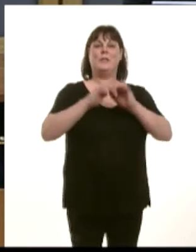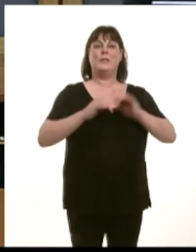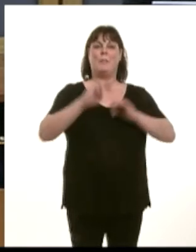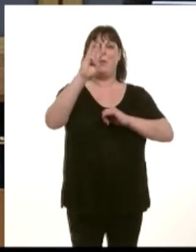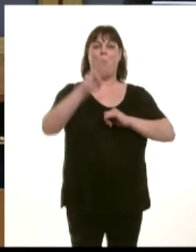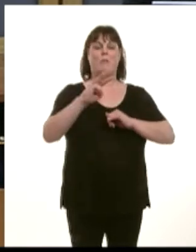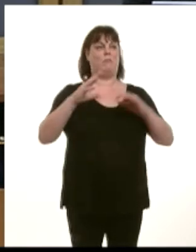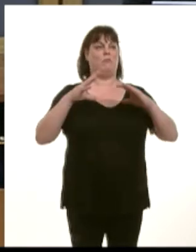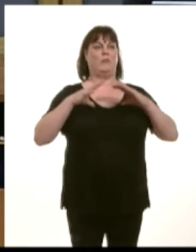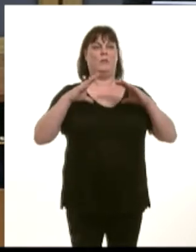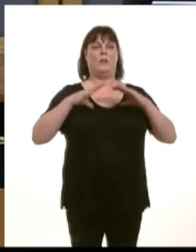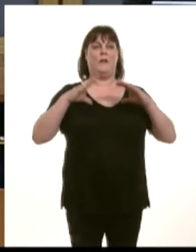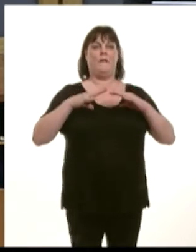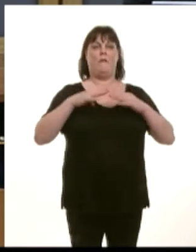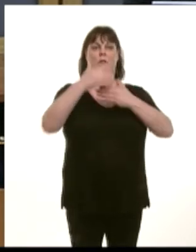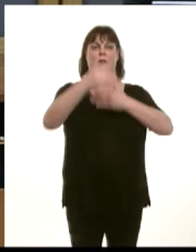Y Llywydd / The Presiding Officer: Item 1: questions to the First Minister.